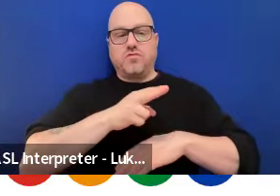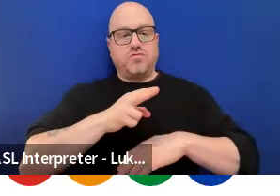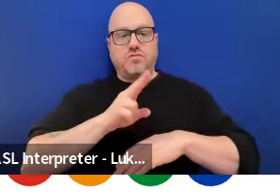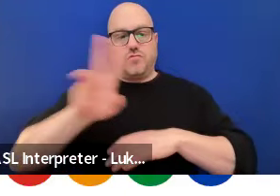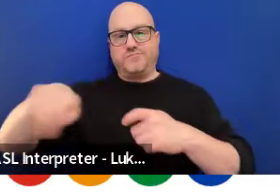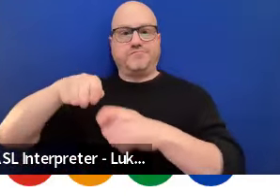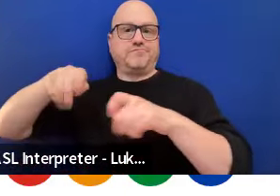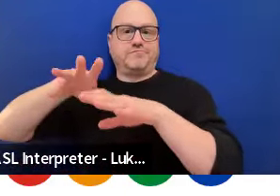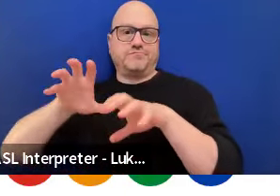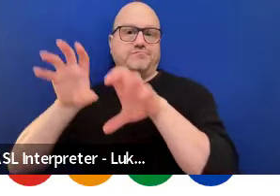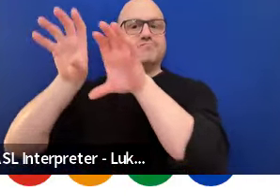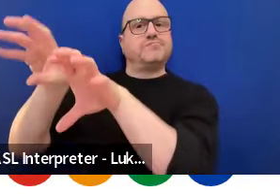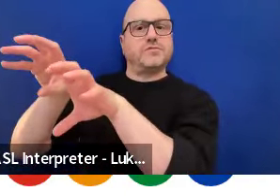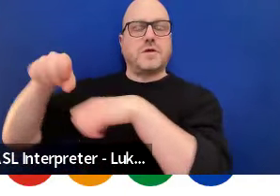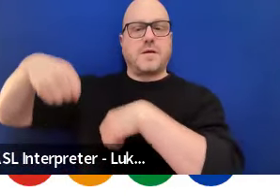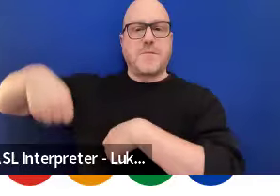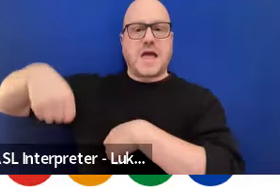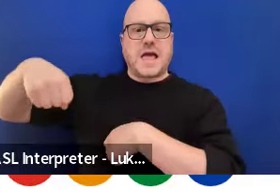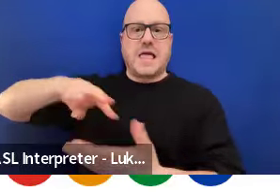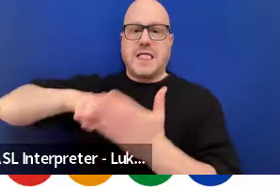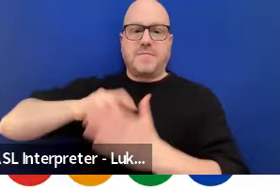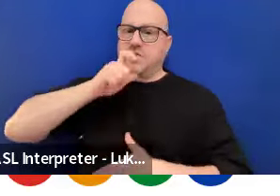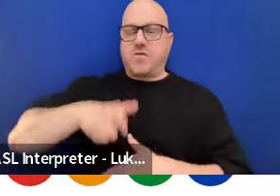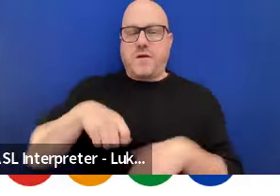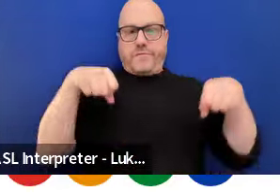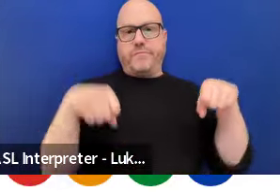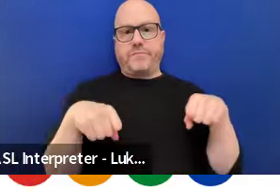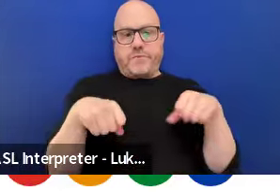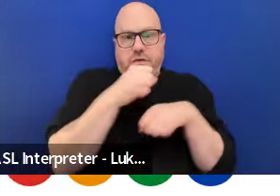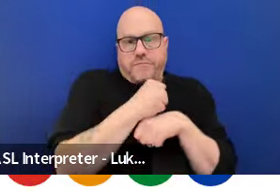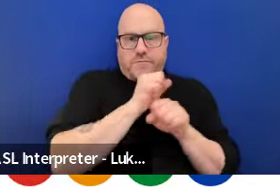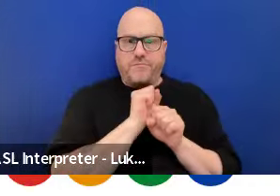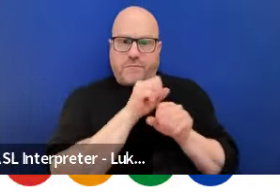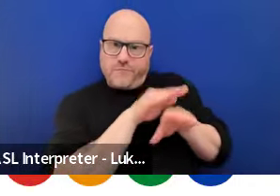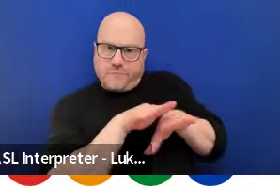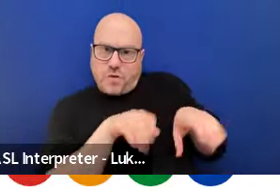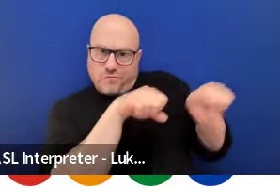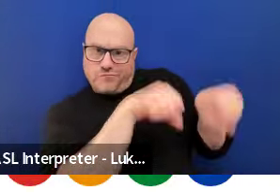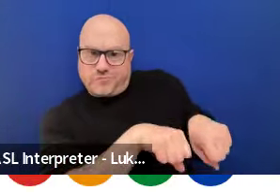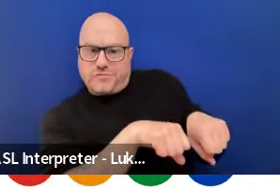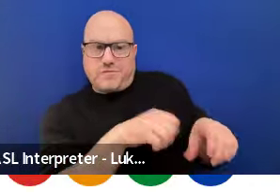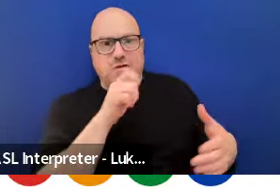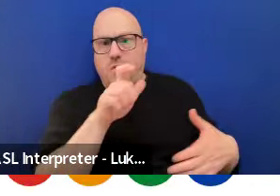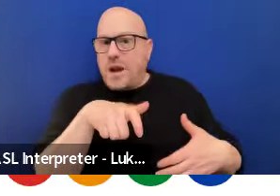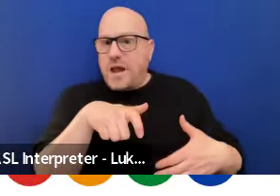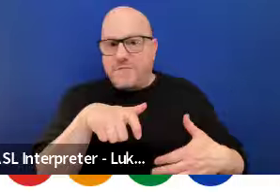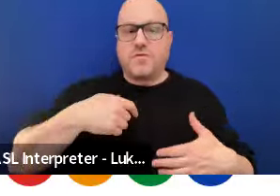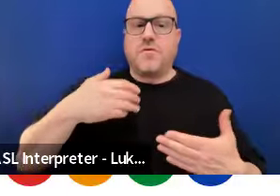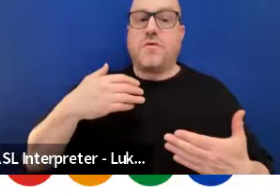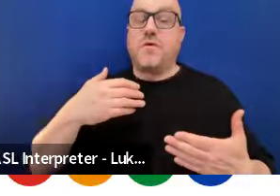REQUIREMENTS FOR VEHICLES THAT INCLUDE -- SOMETHING WE CAN USE TO HOLD BAGGAGE FOR CUSTOMERS. NOT HAVING TO SIT ON YOUR LAP OR